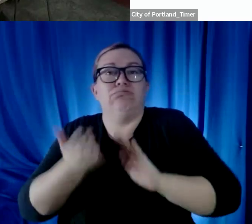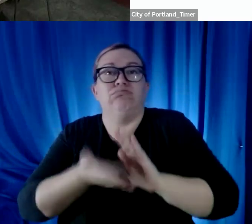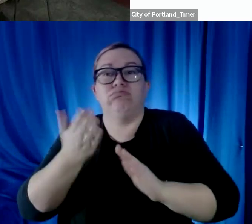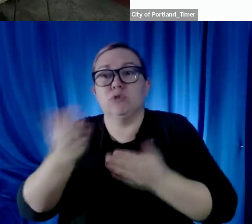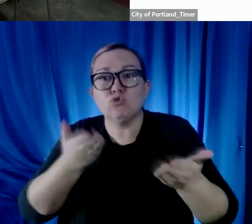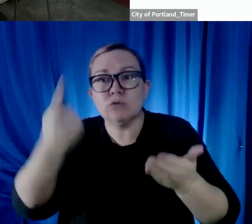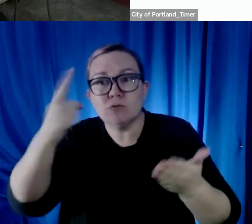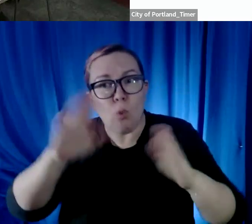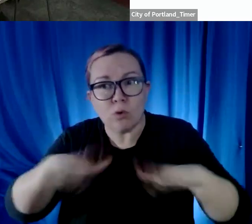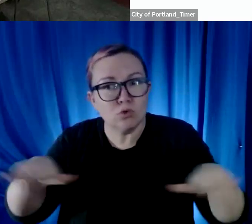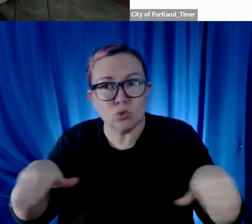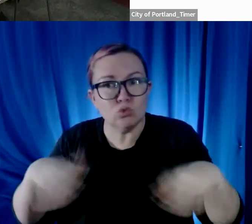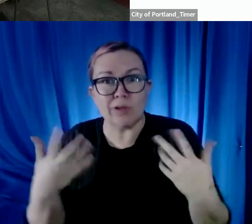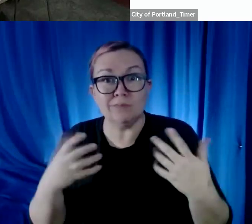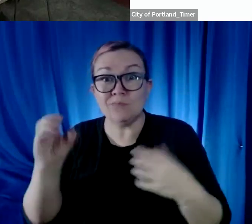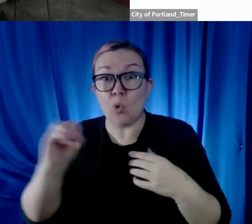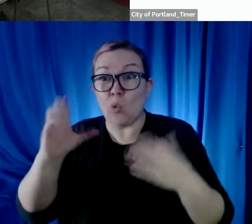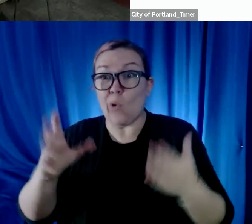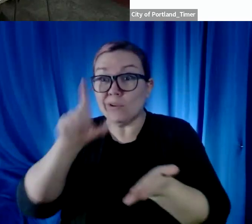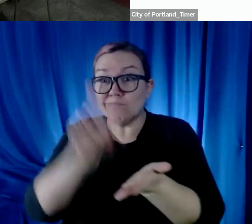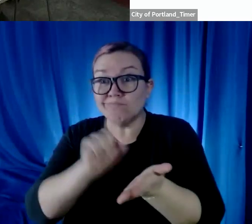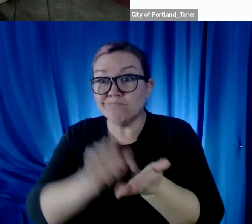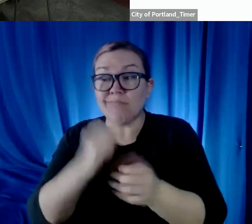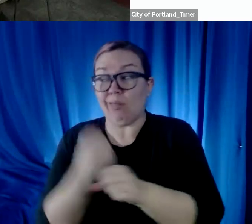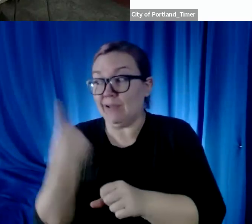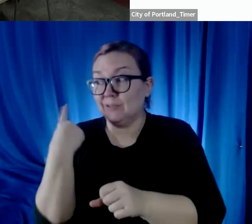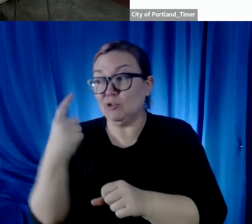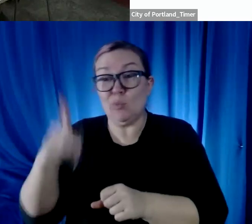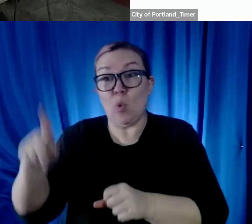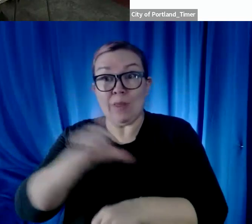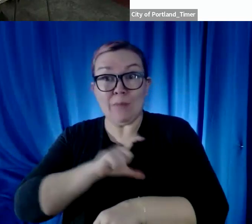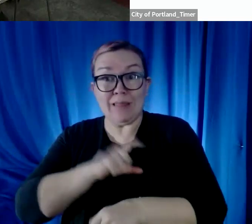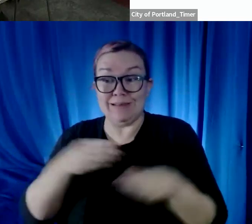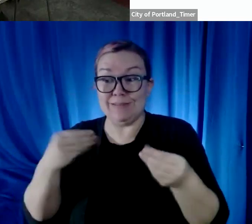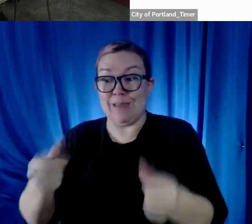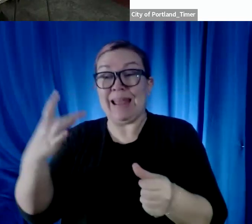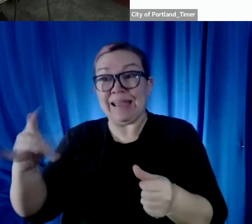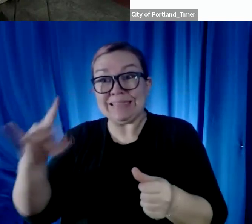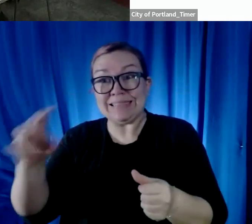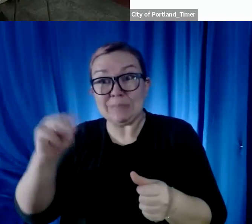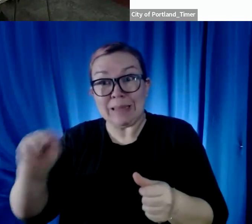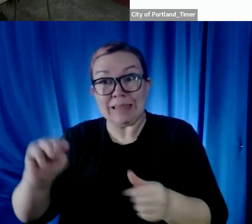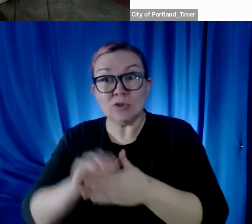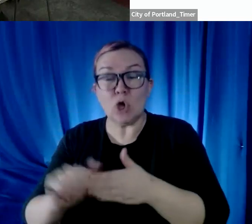According to the Oregonian, last year, Portland police paid $18 million in overtime alone.